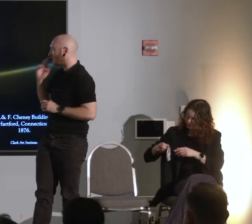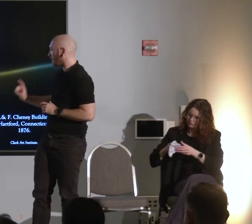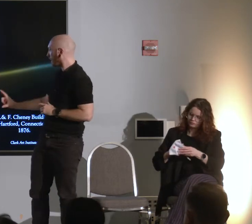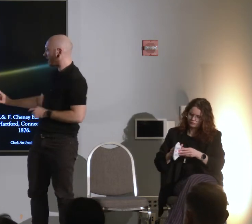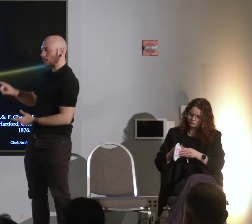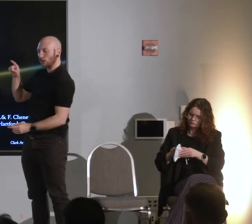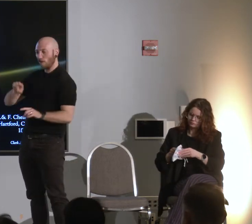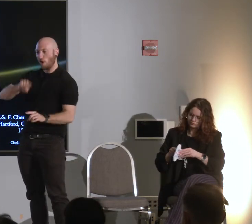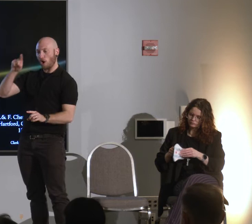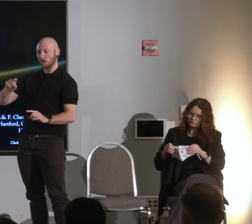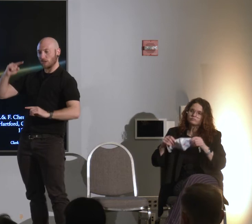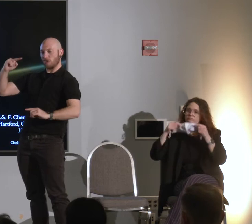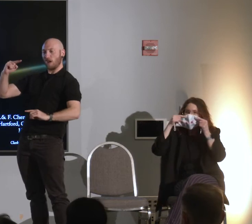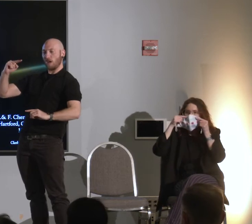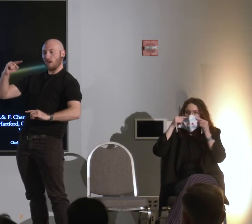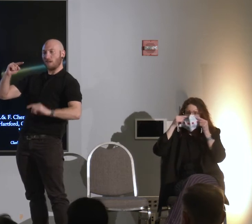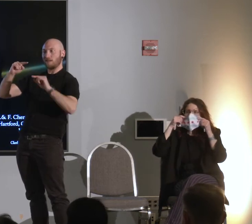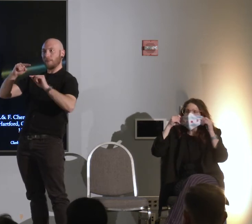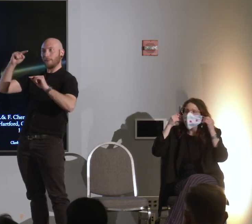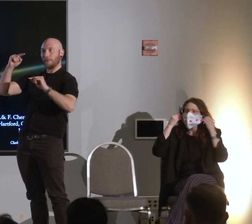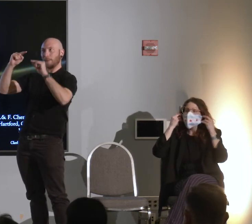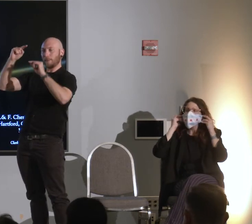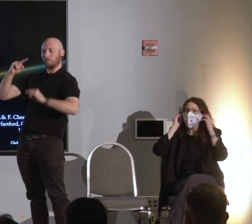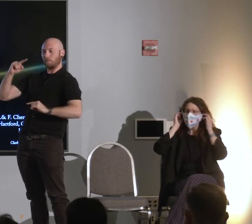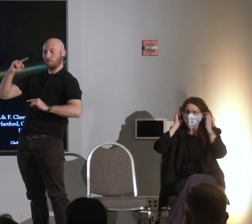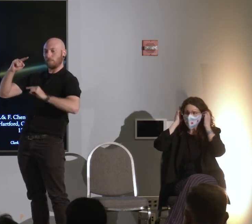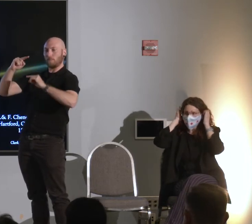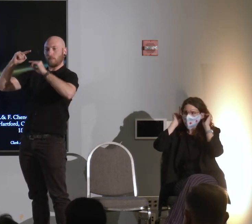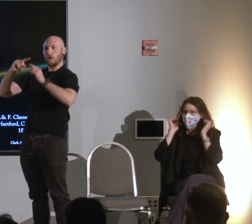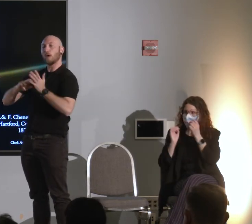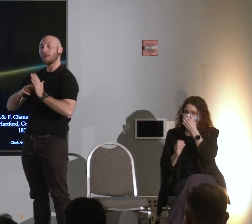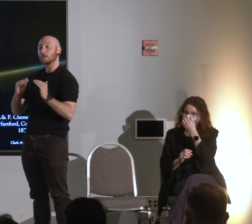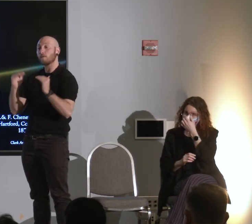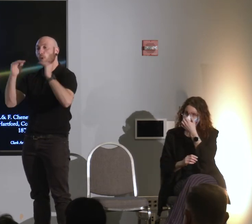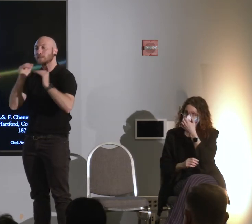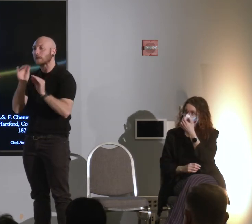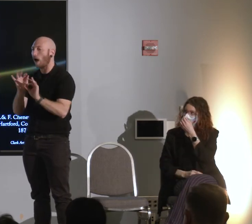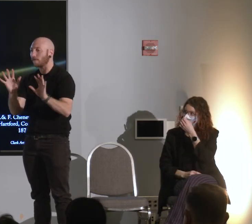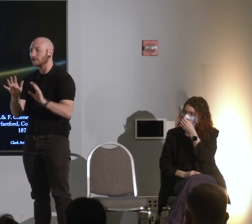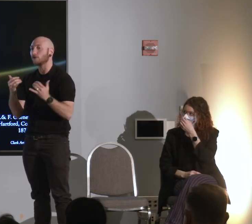floor levels and the building's overall height. Now let's go to Chicago.